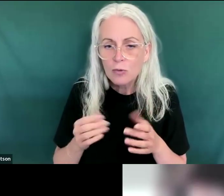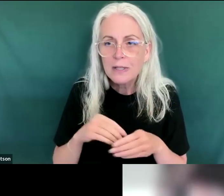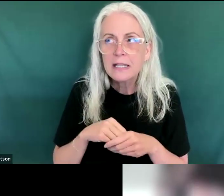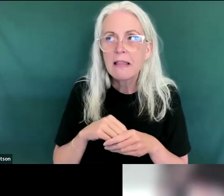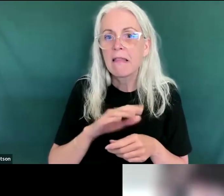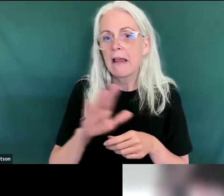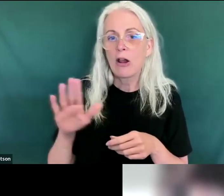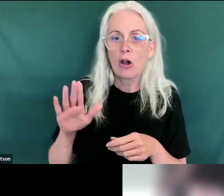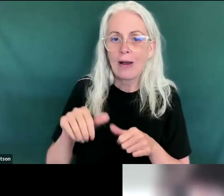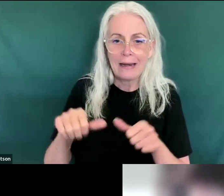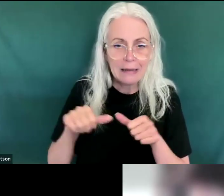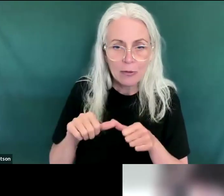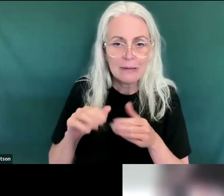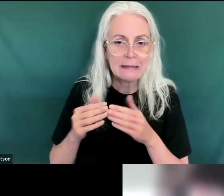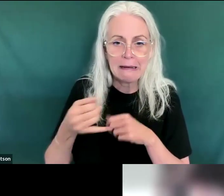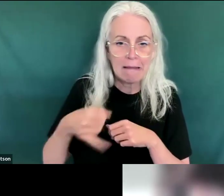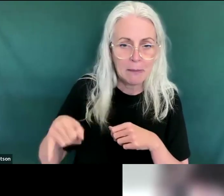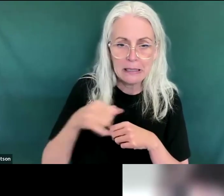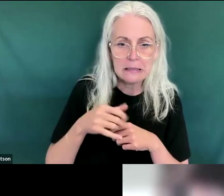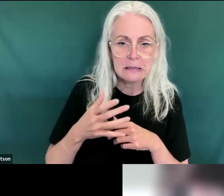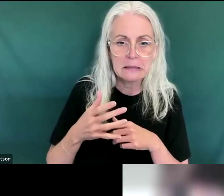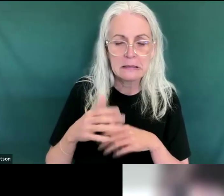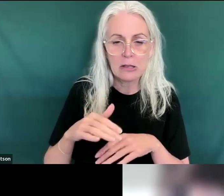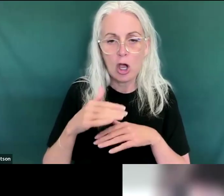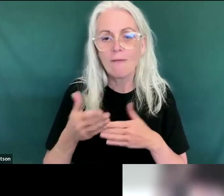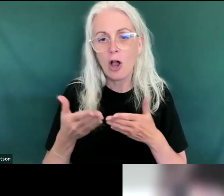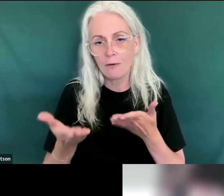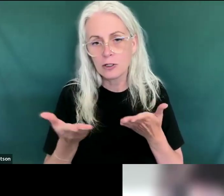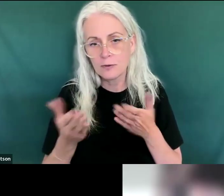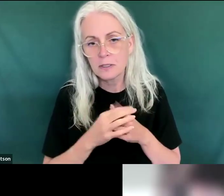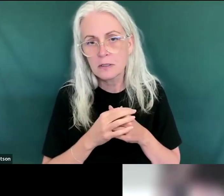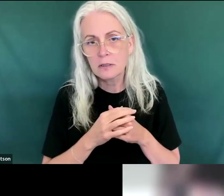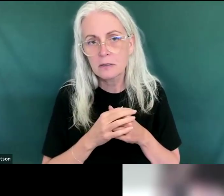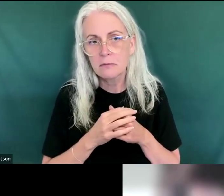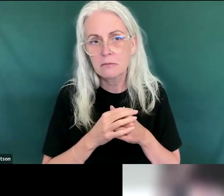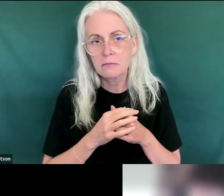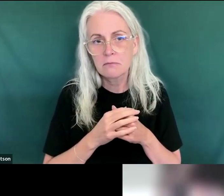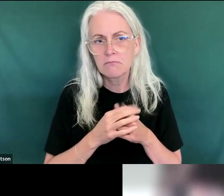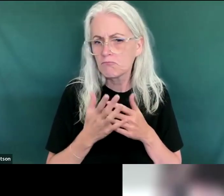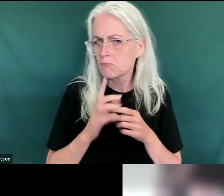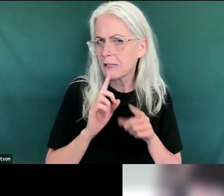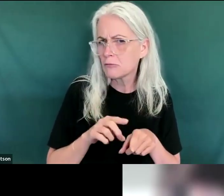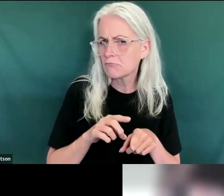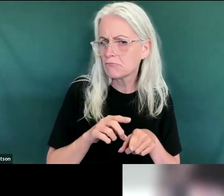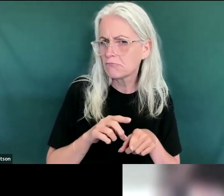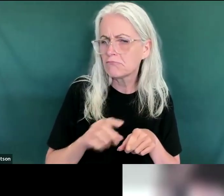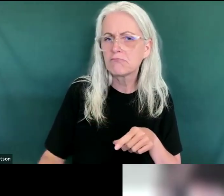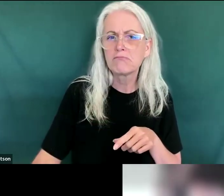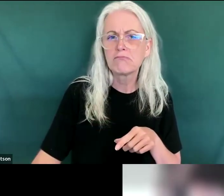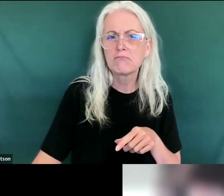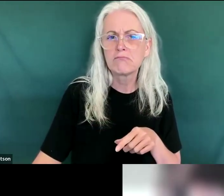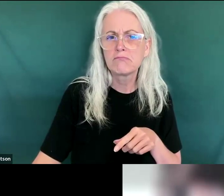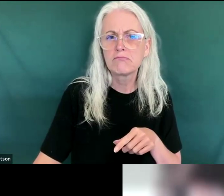their territory, their city limits of offering services. Did that answer your question?